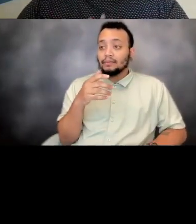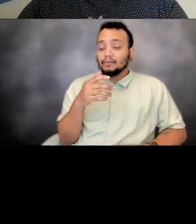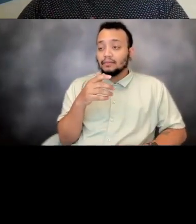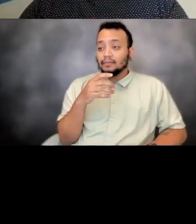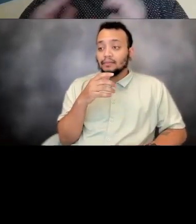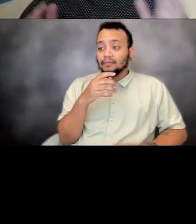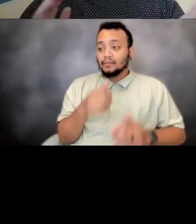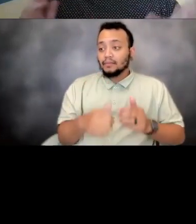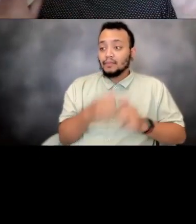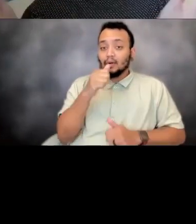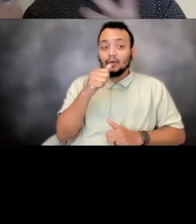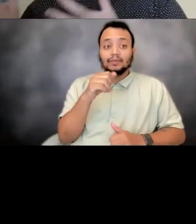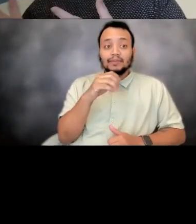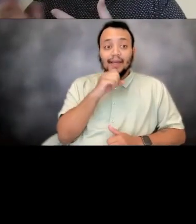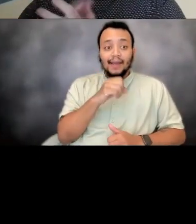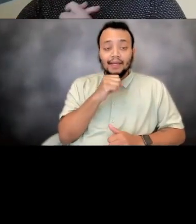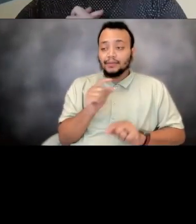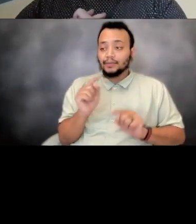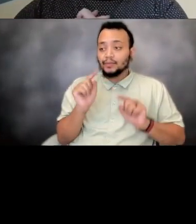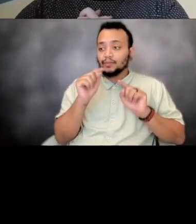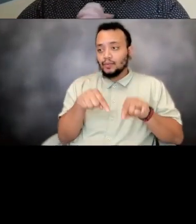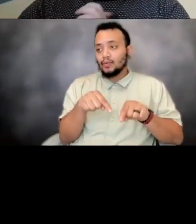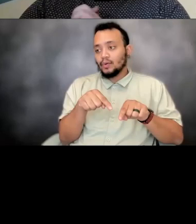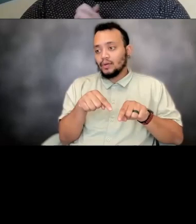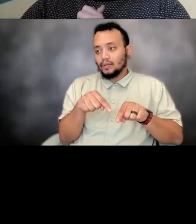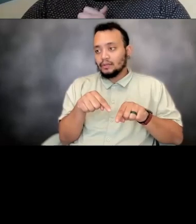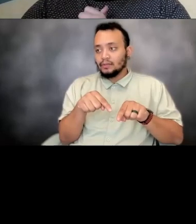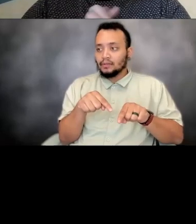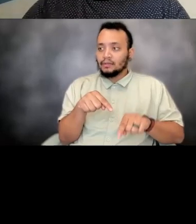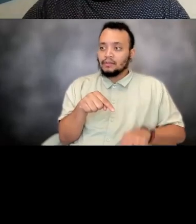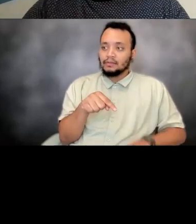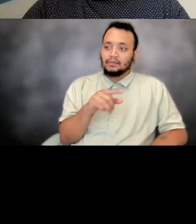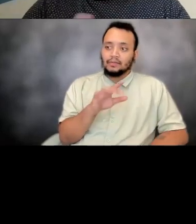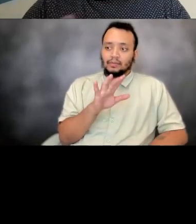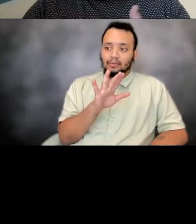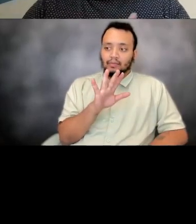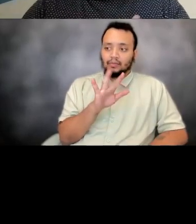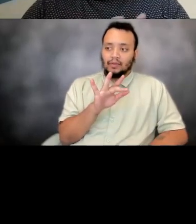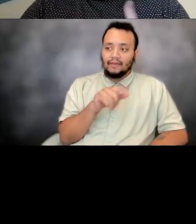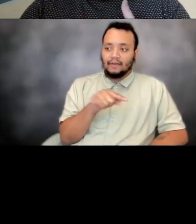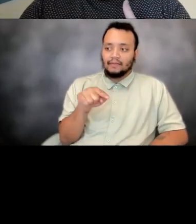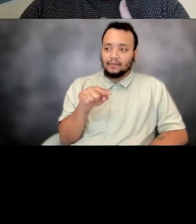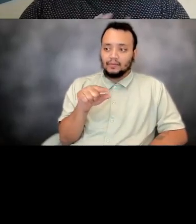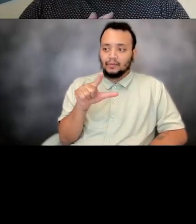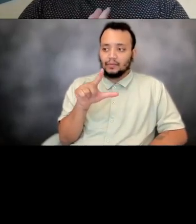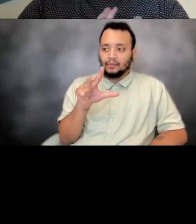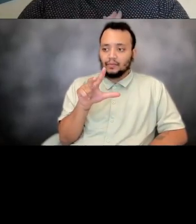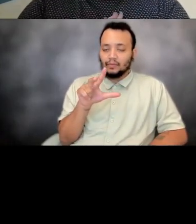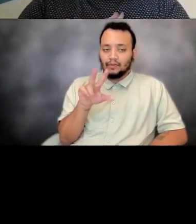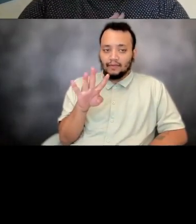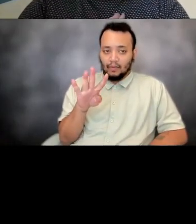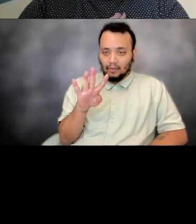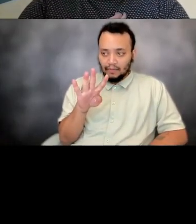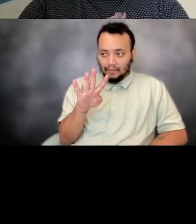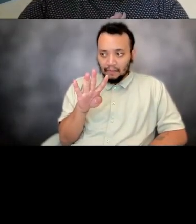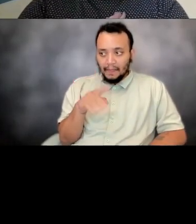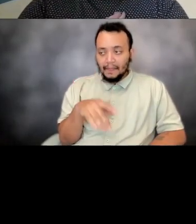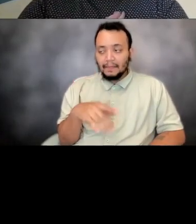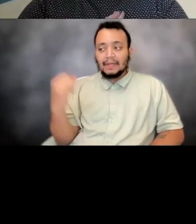but added together, over half of our community participants were 35 and over. And I just wanna highlight that as you know,